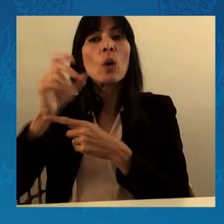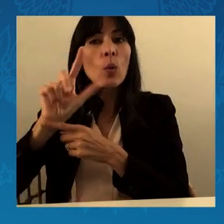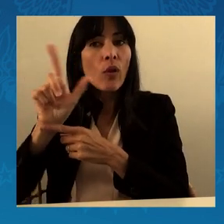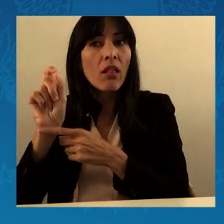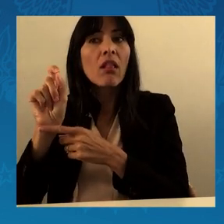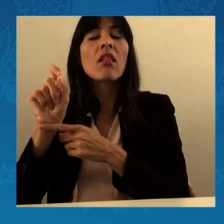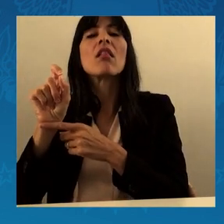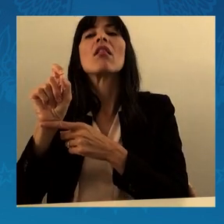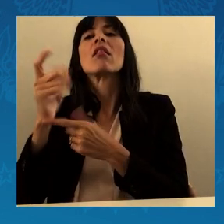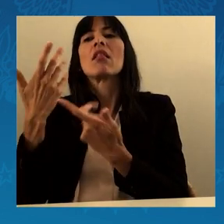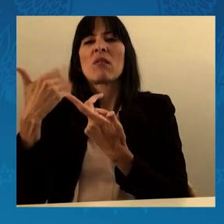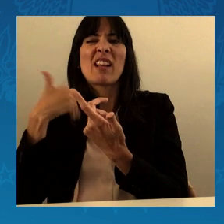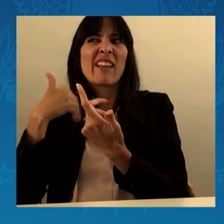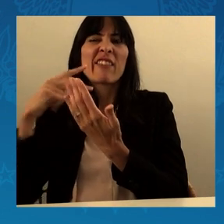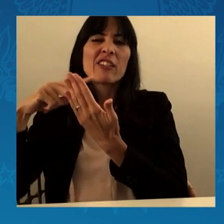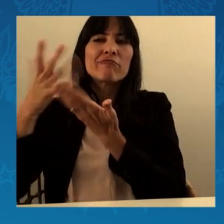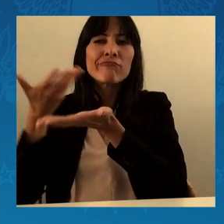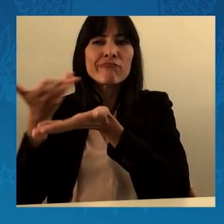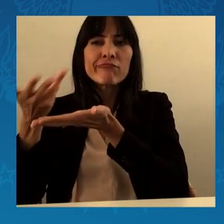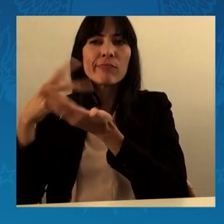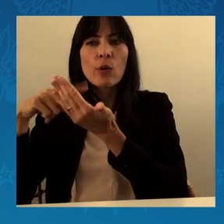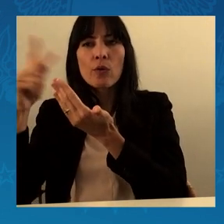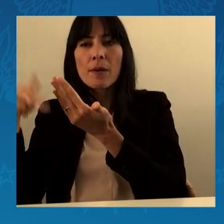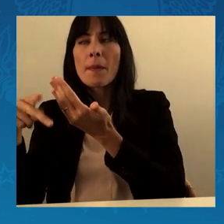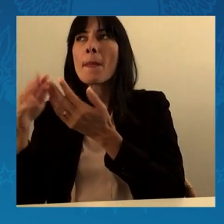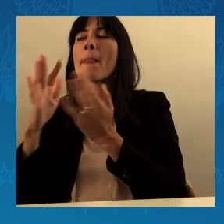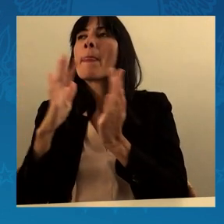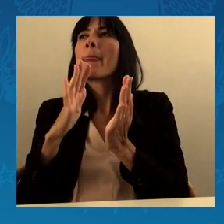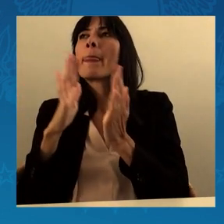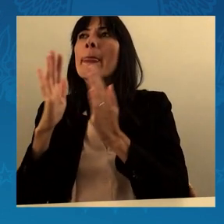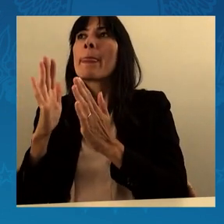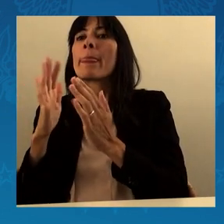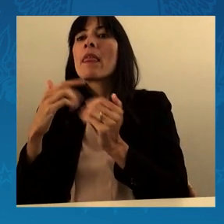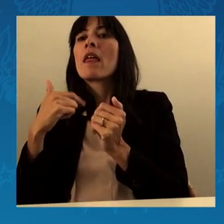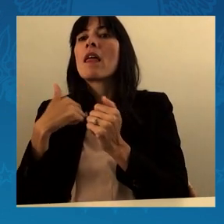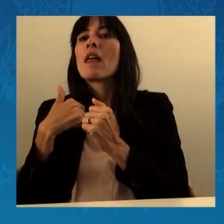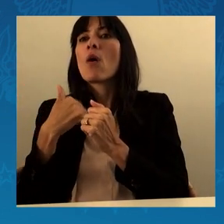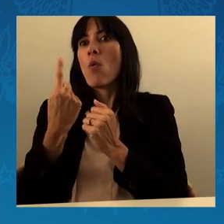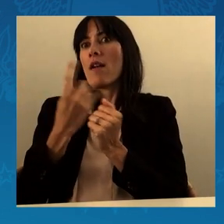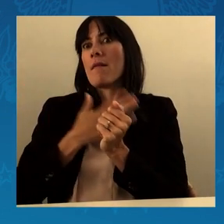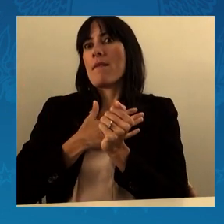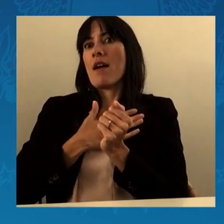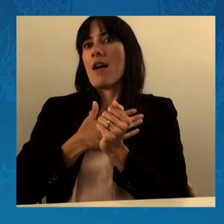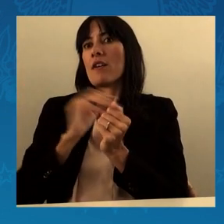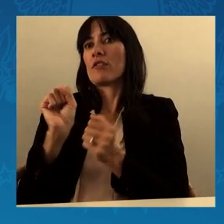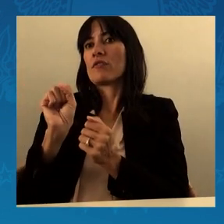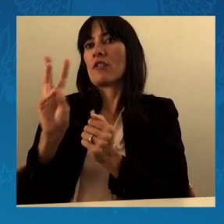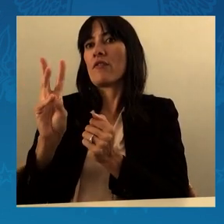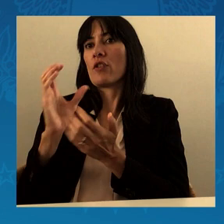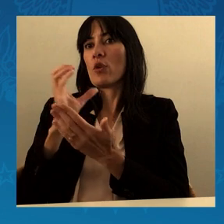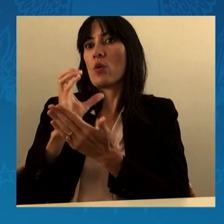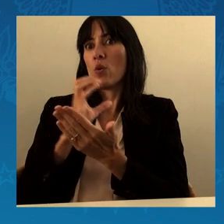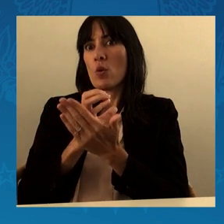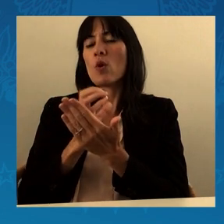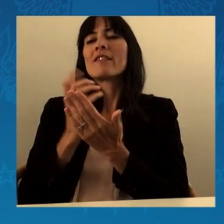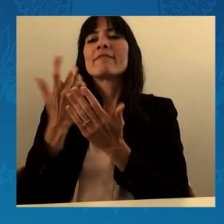that we have in there. My one of my software classes I'm in right now, working with Amazon, working with the robotic arms